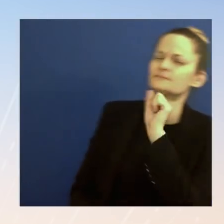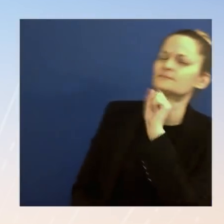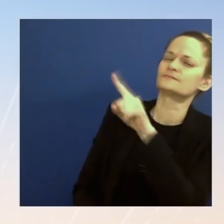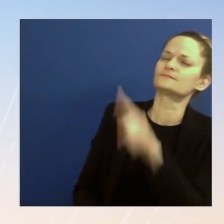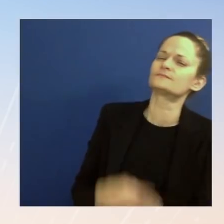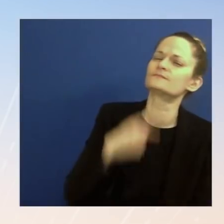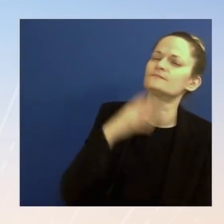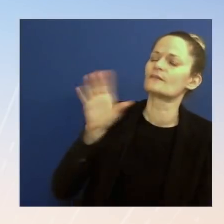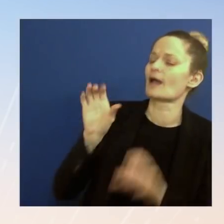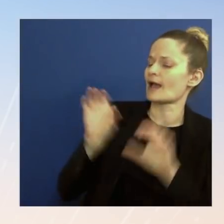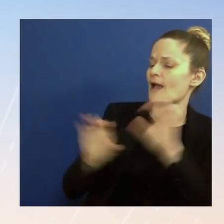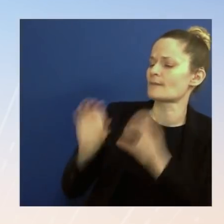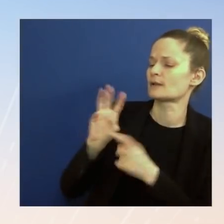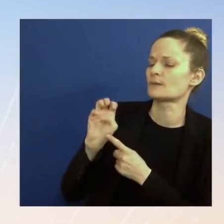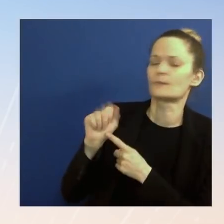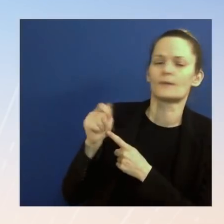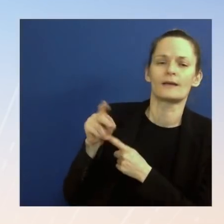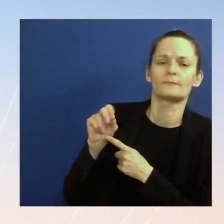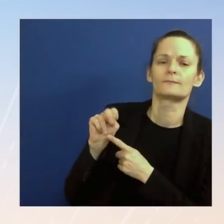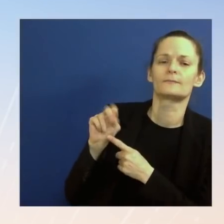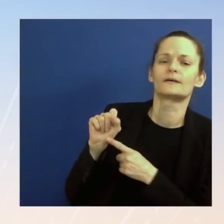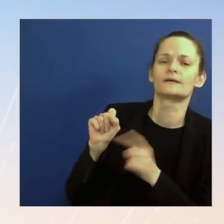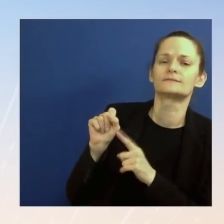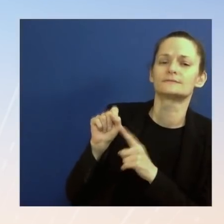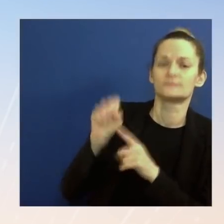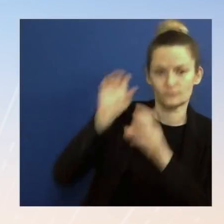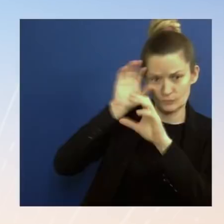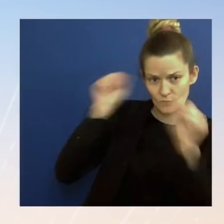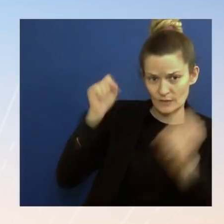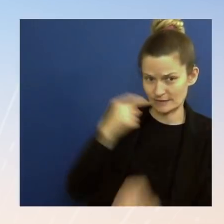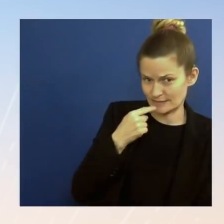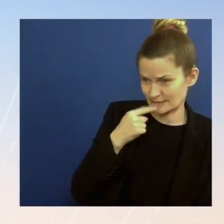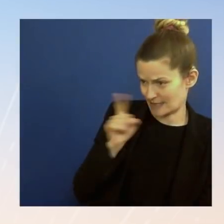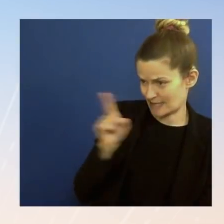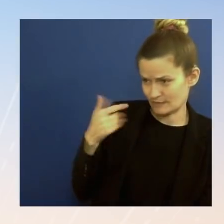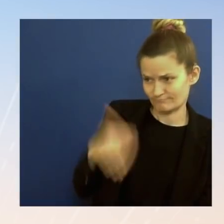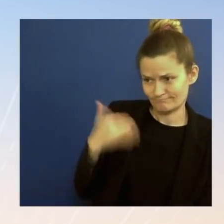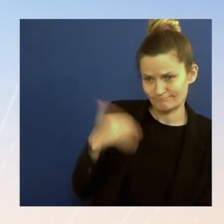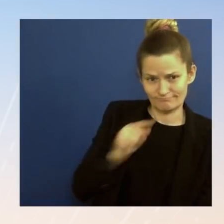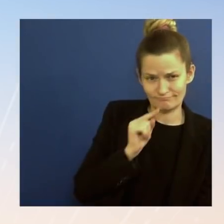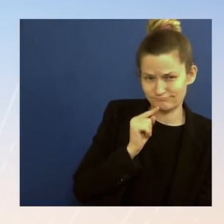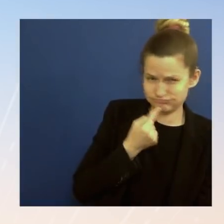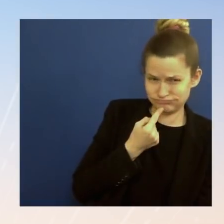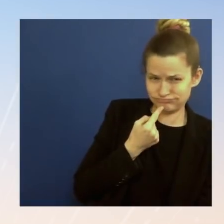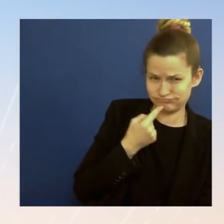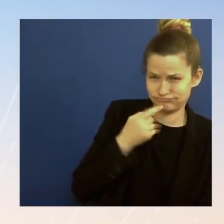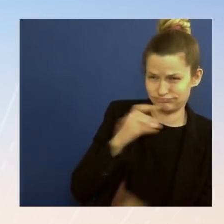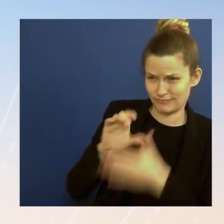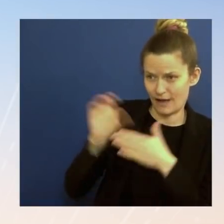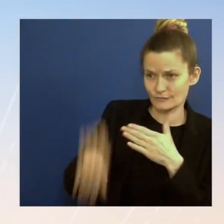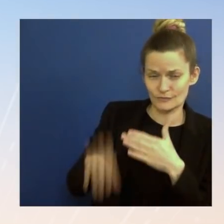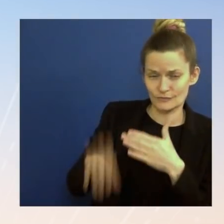What would that price look like? Are we talking in the realm of more sanctions? Can you give us sort of any big picture about what that would entail?